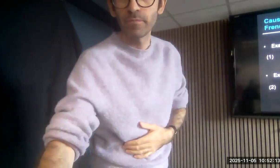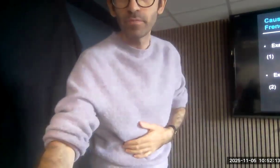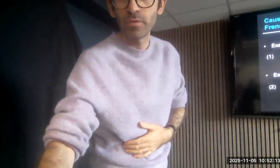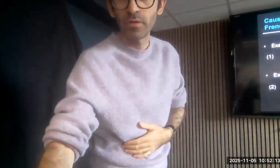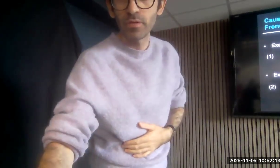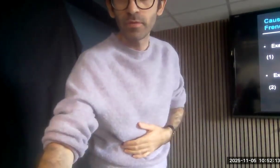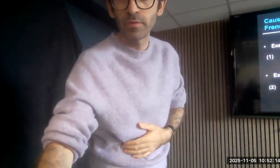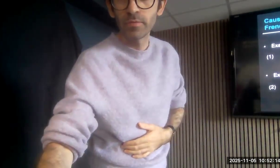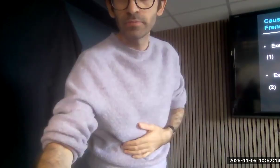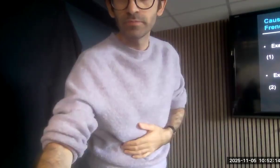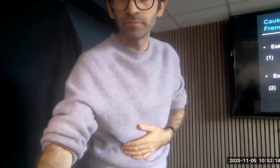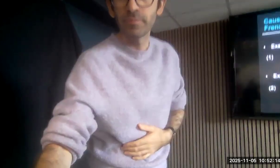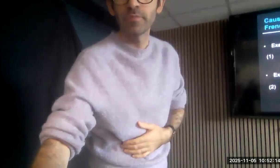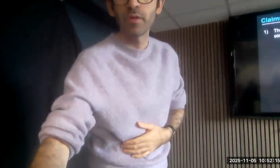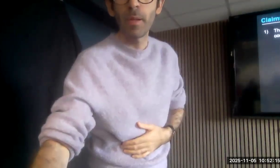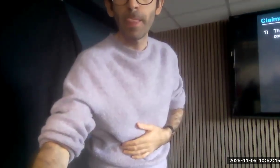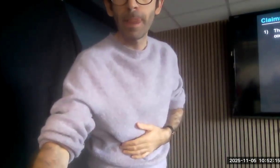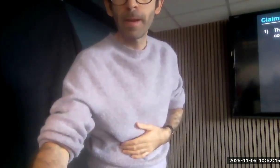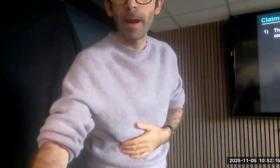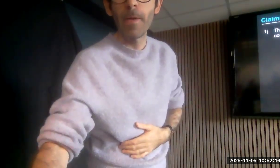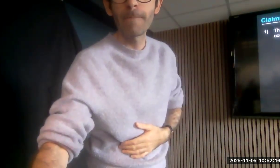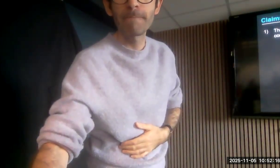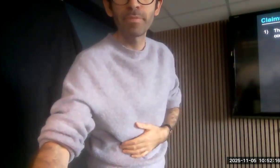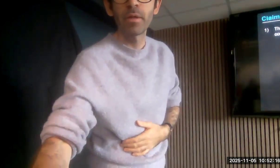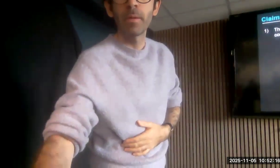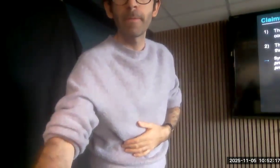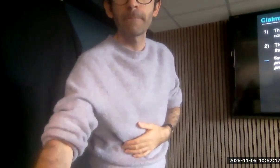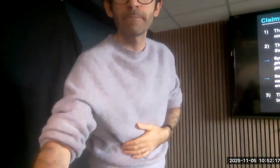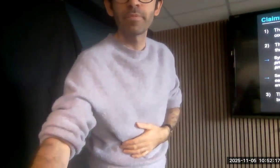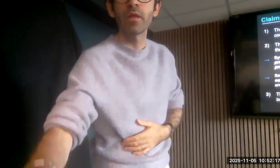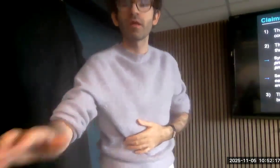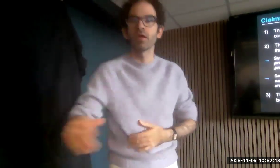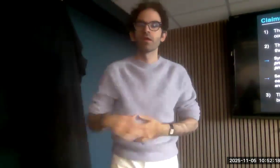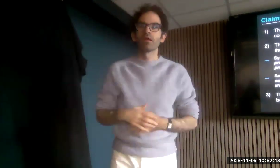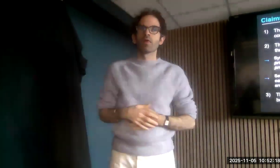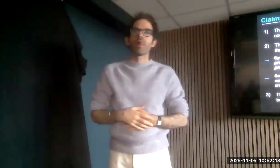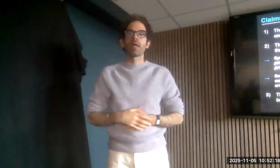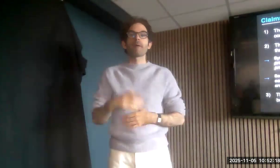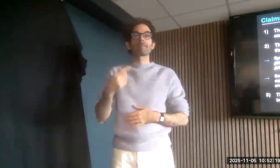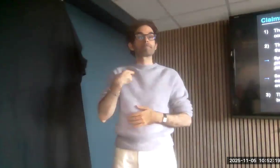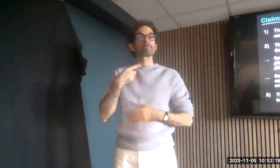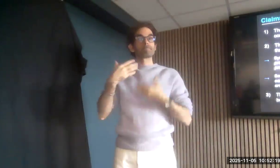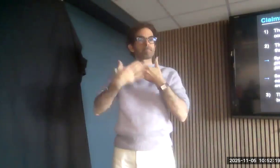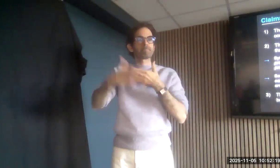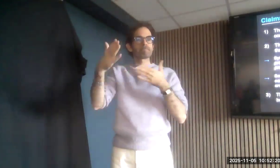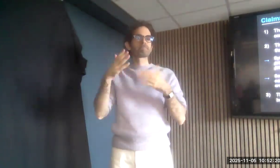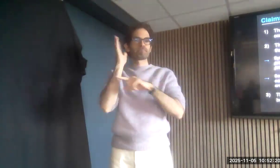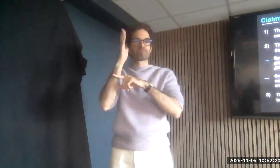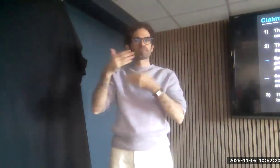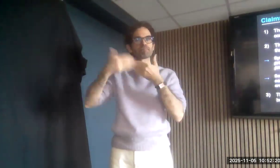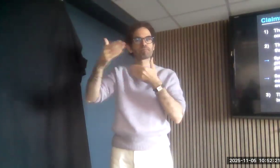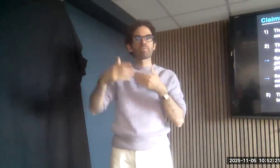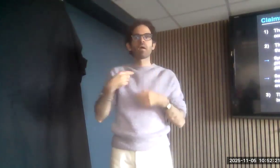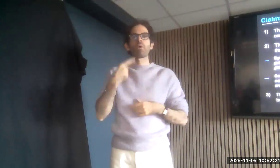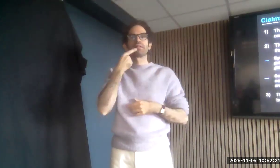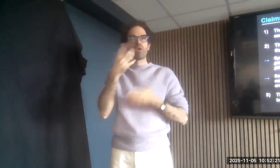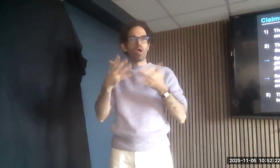As expressed through GIVE.